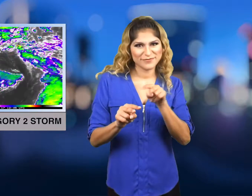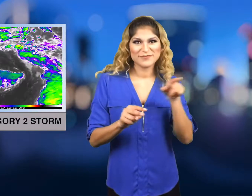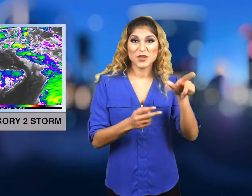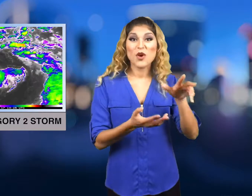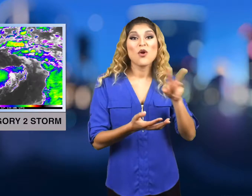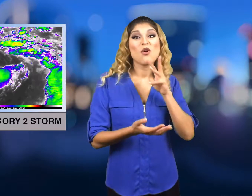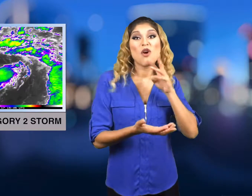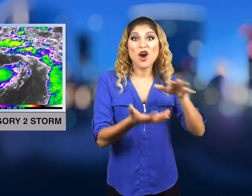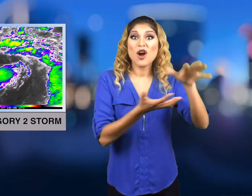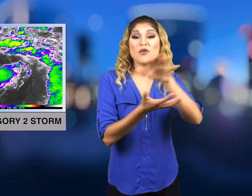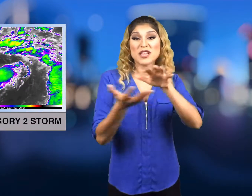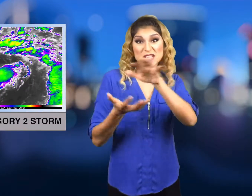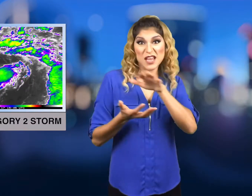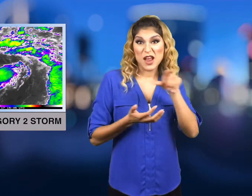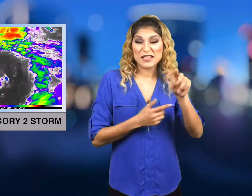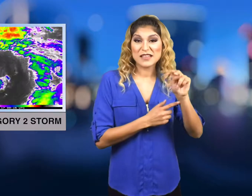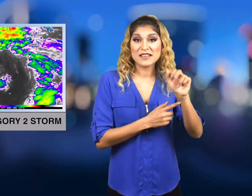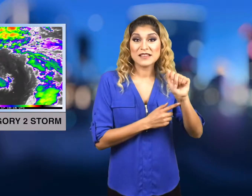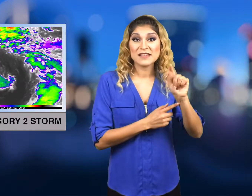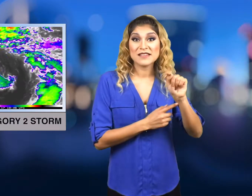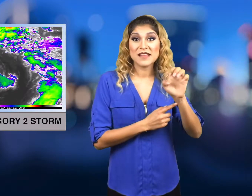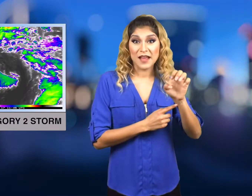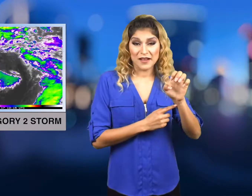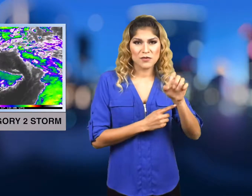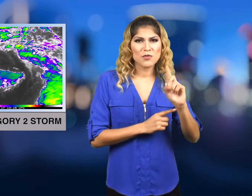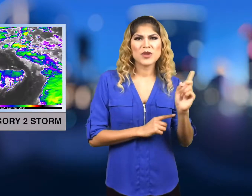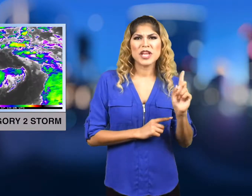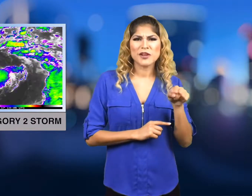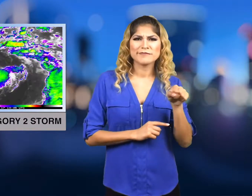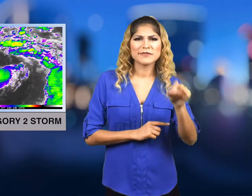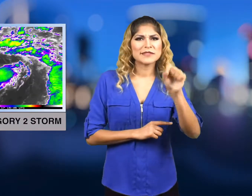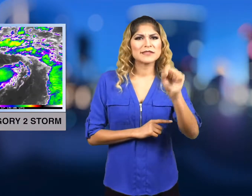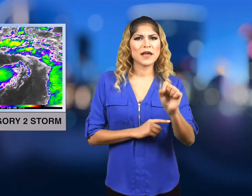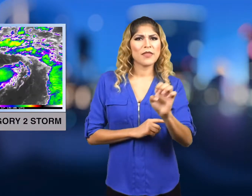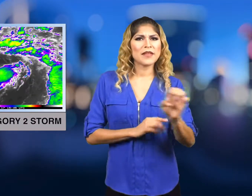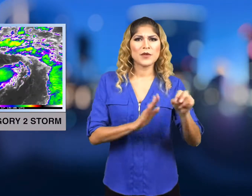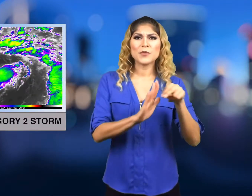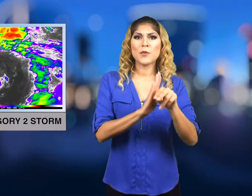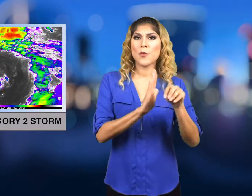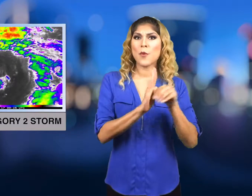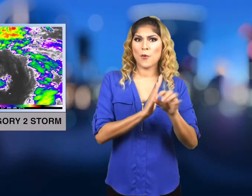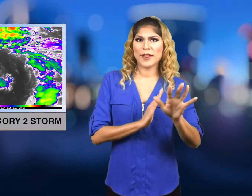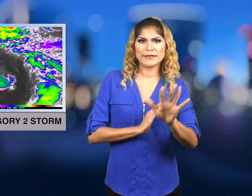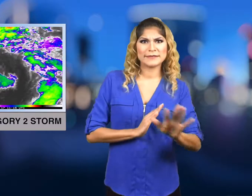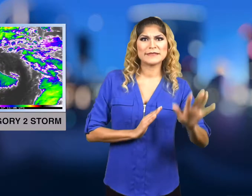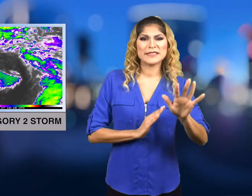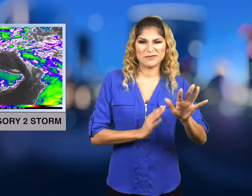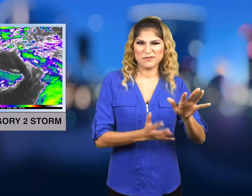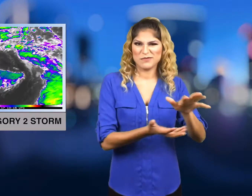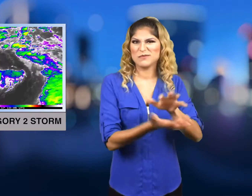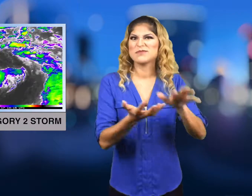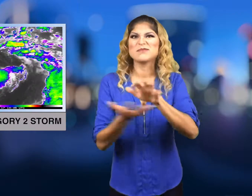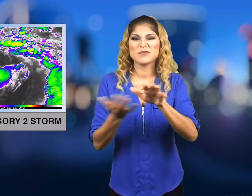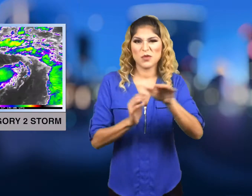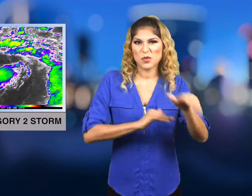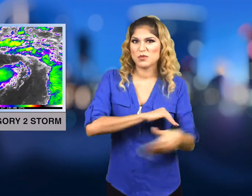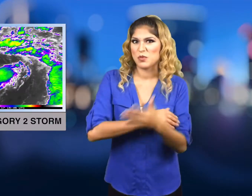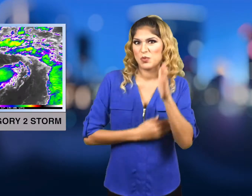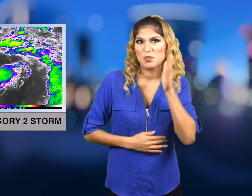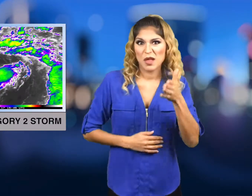They believe hurricane Nate will make landfall south of New Orleans overnight.